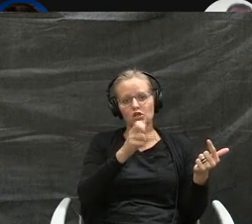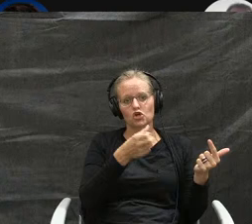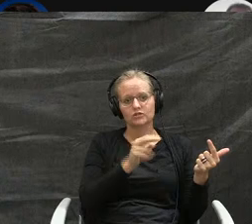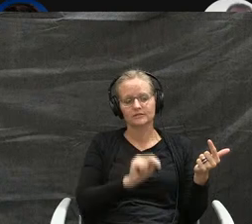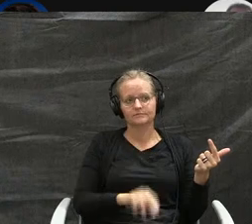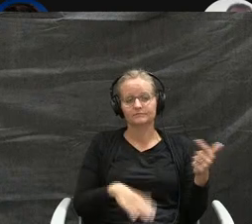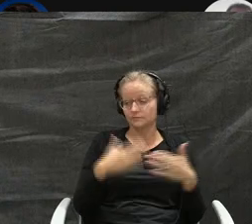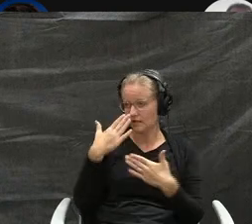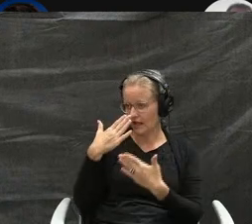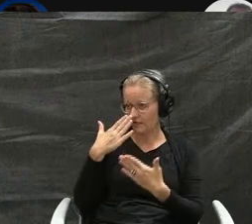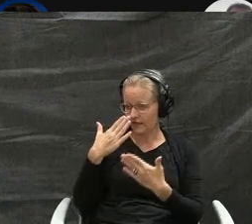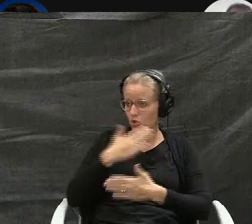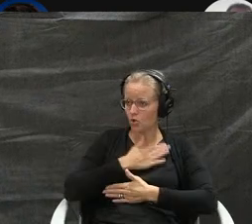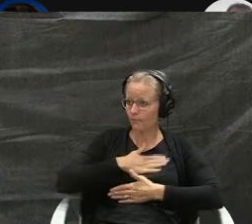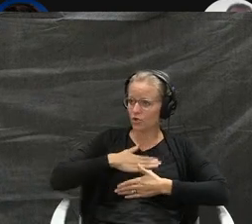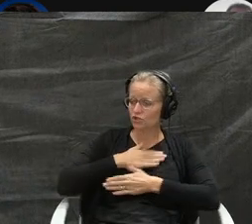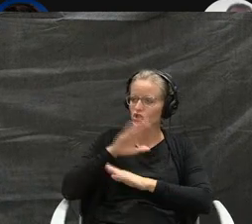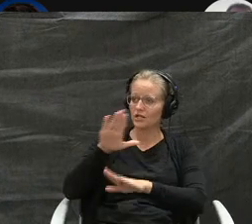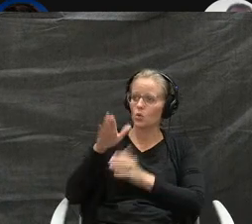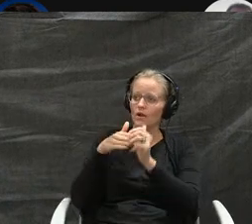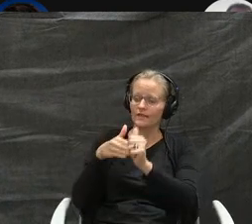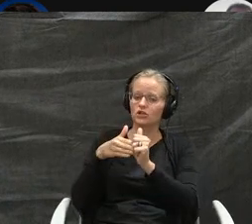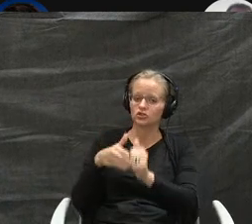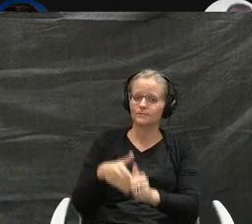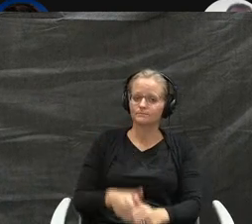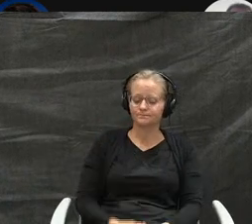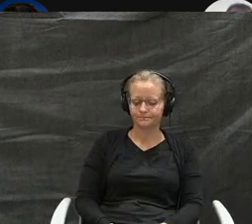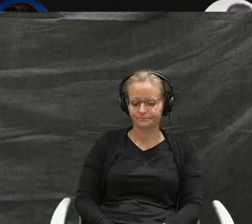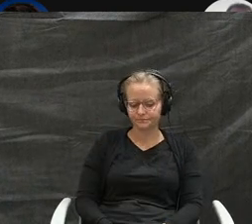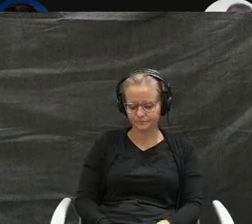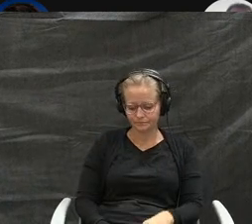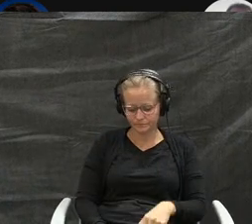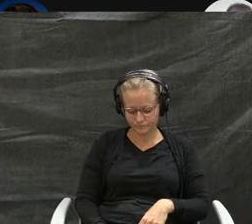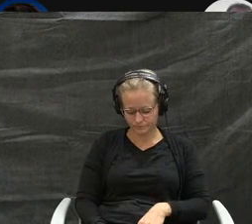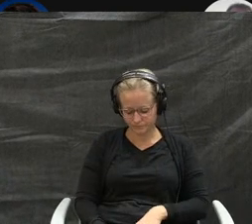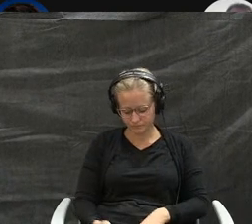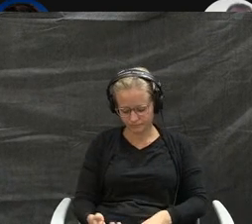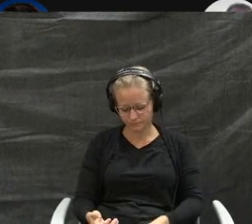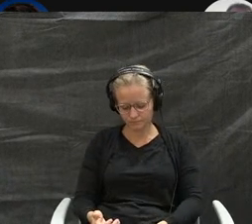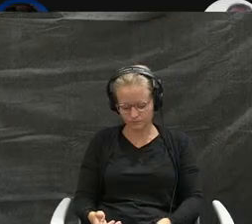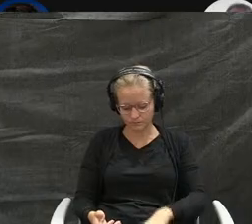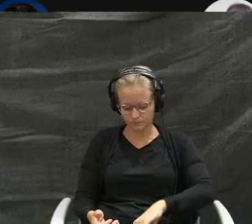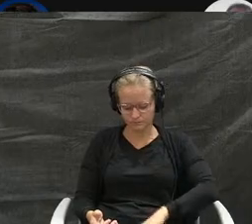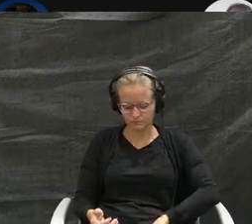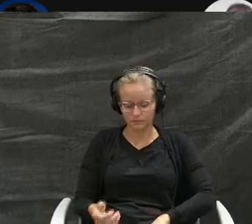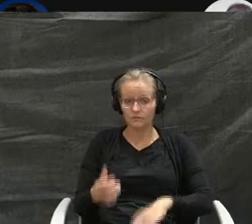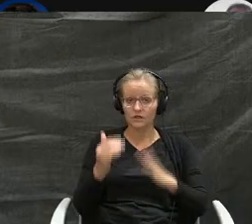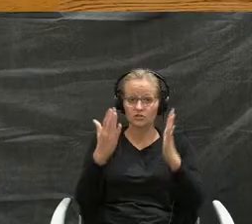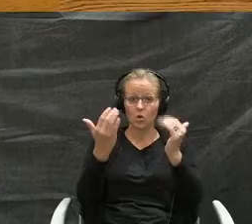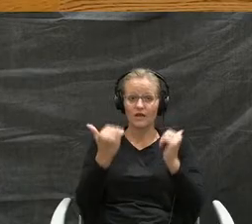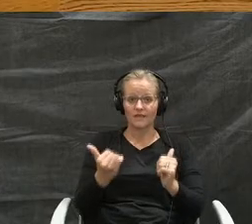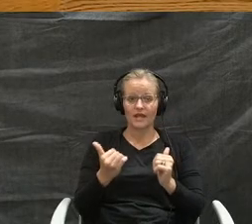on this one. The next presentation is on option six, which was hybrid D.